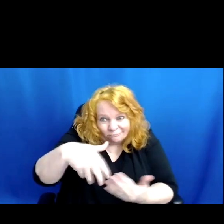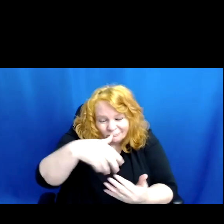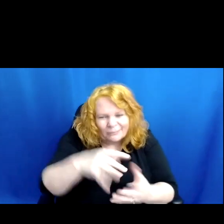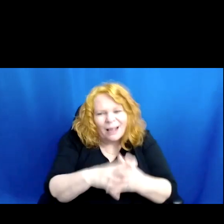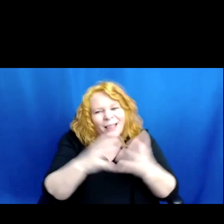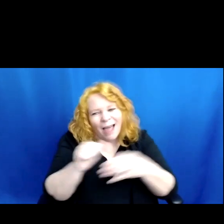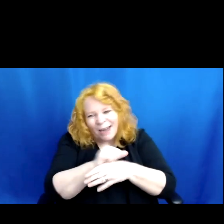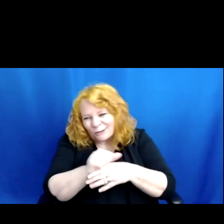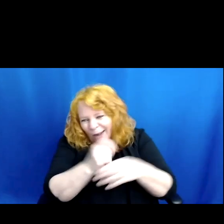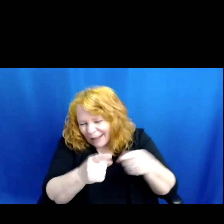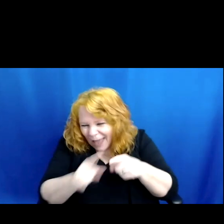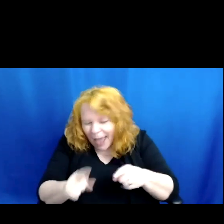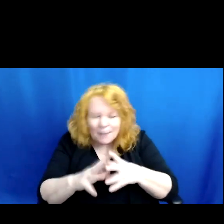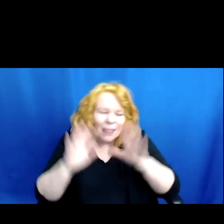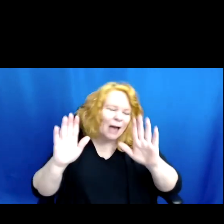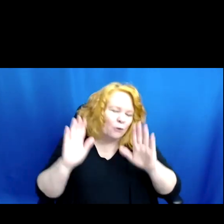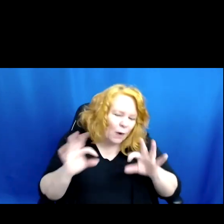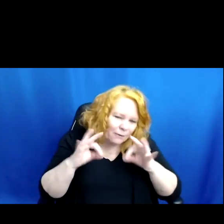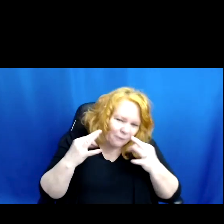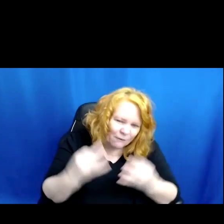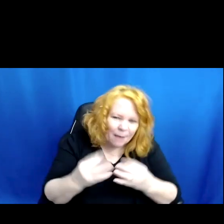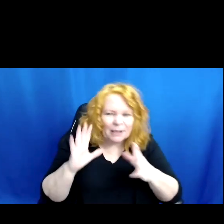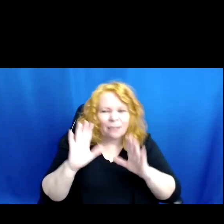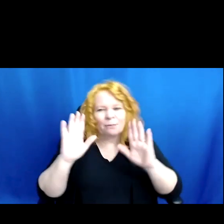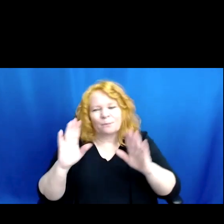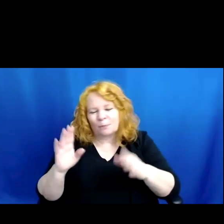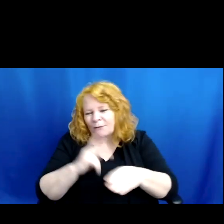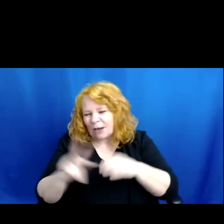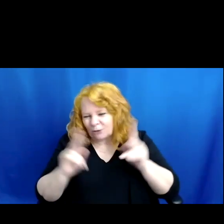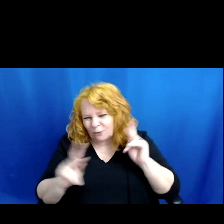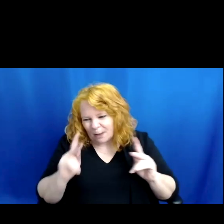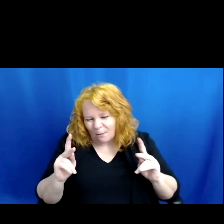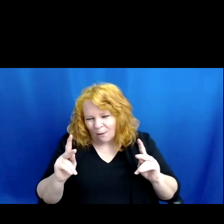lots of wonderful families and professionals. I’d rather be there with you.